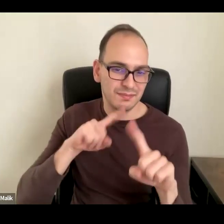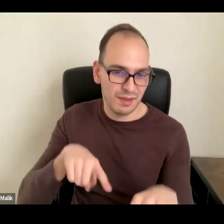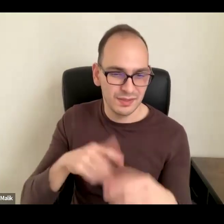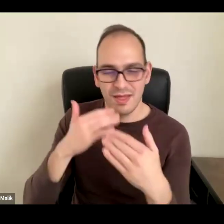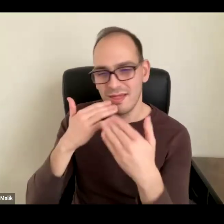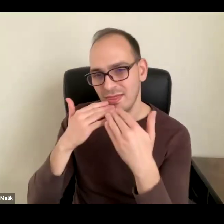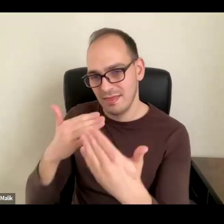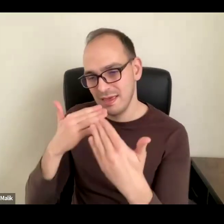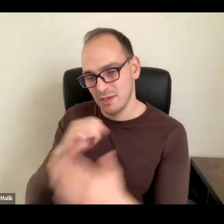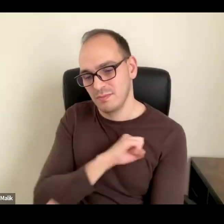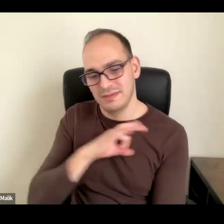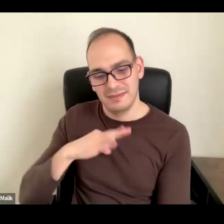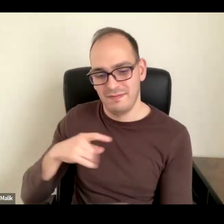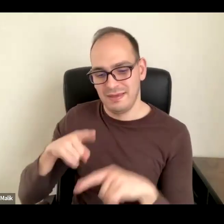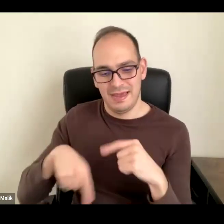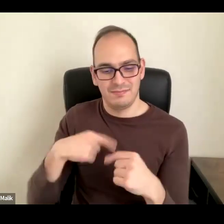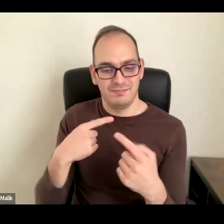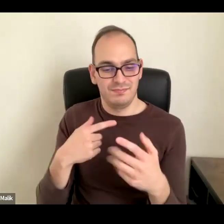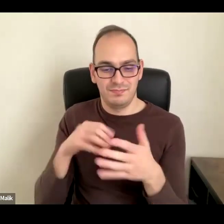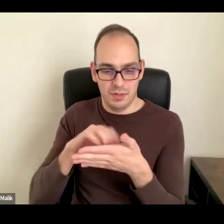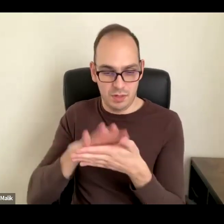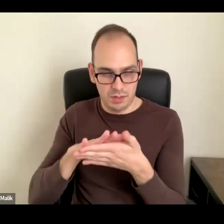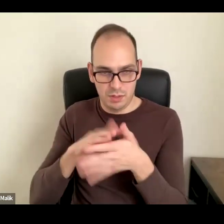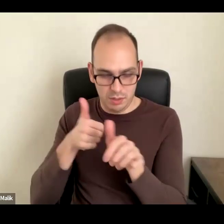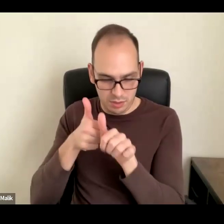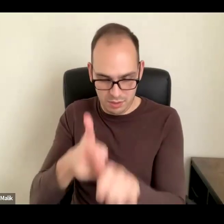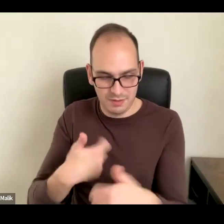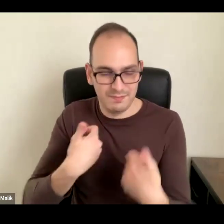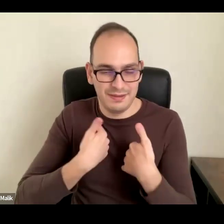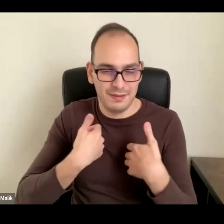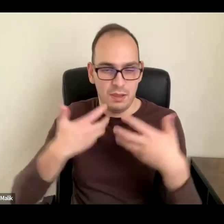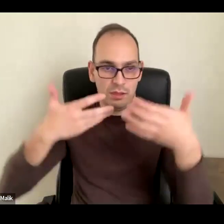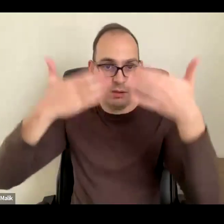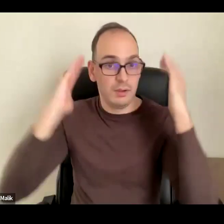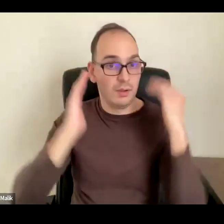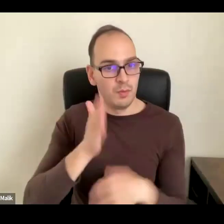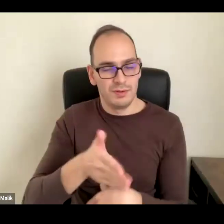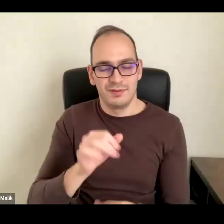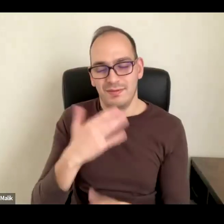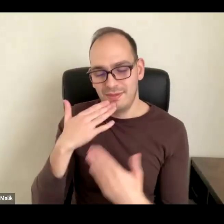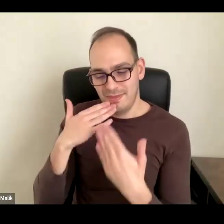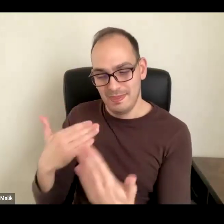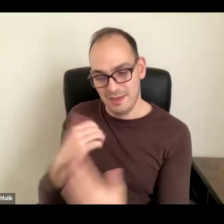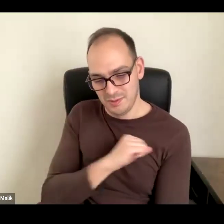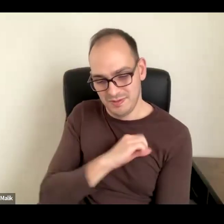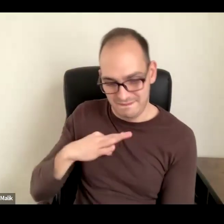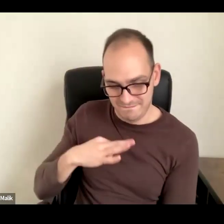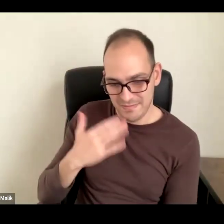so much. I could not keep track of all of this by myself for sure. So first question,